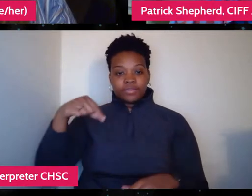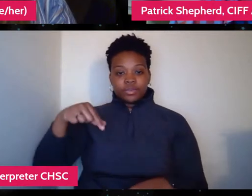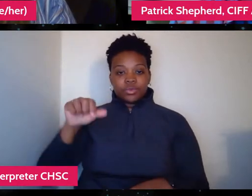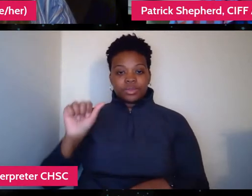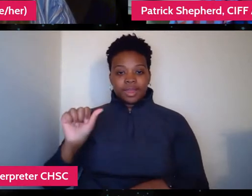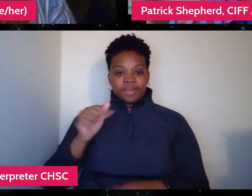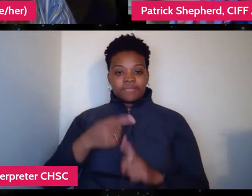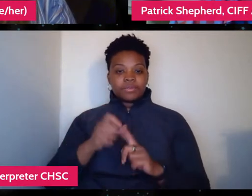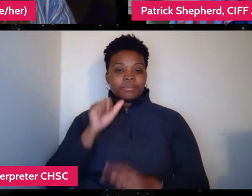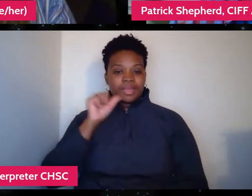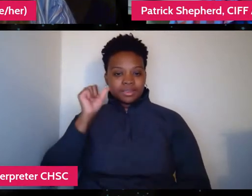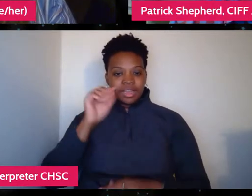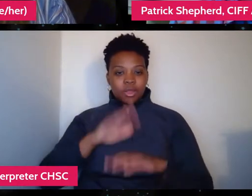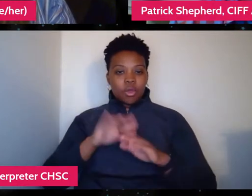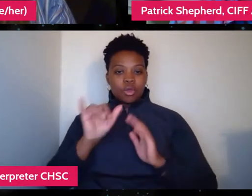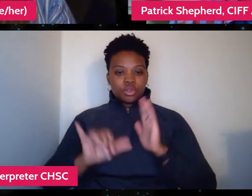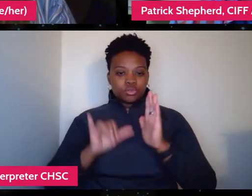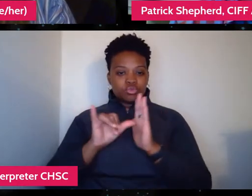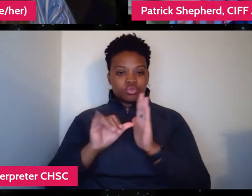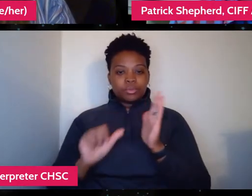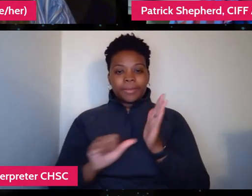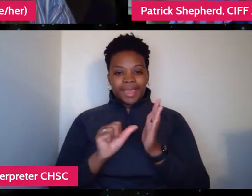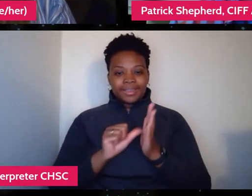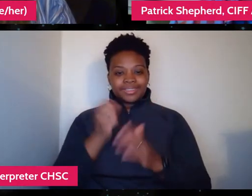up on our YouTube page too in case anybody missed it last night.